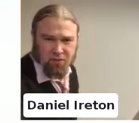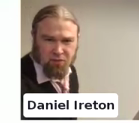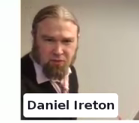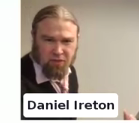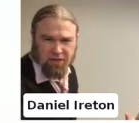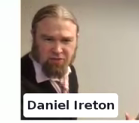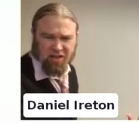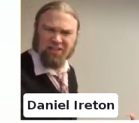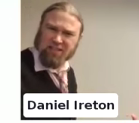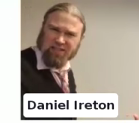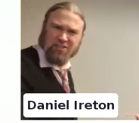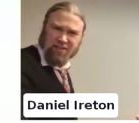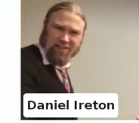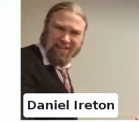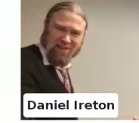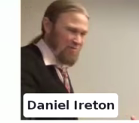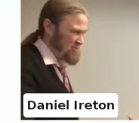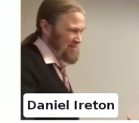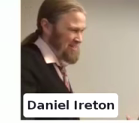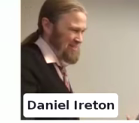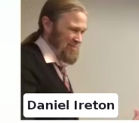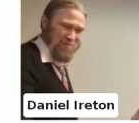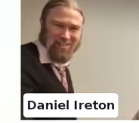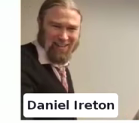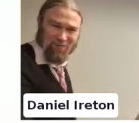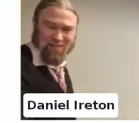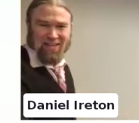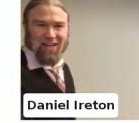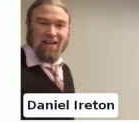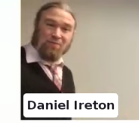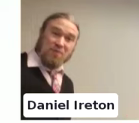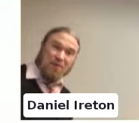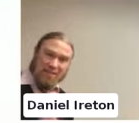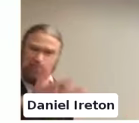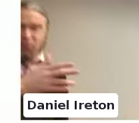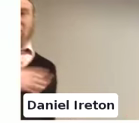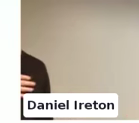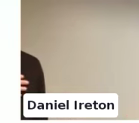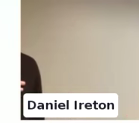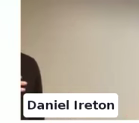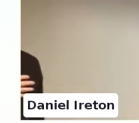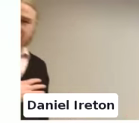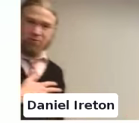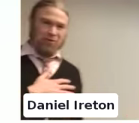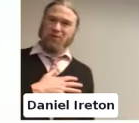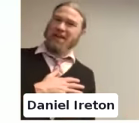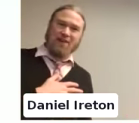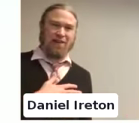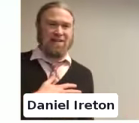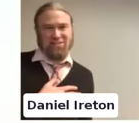So with having said that, I'm sorry we can't do that, it is often very illustrative. We will just move on with our presentation then.